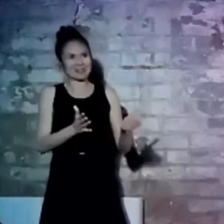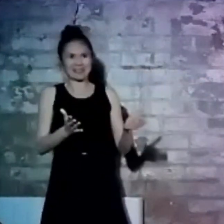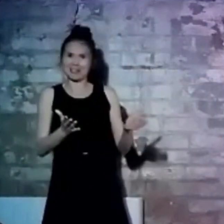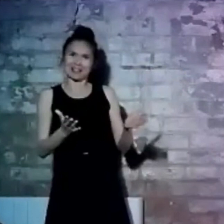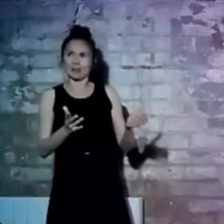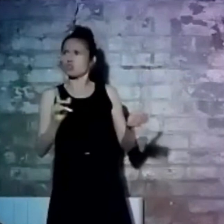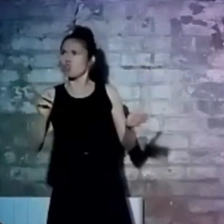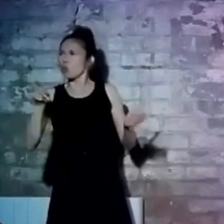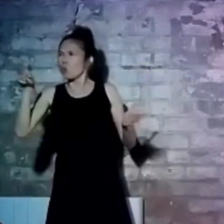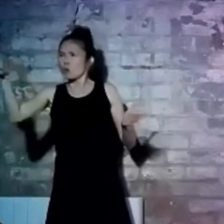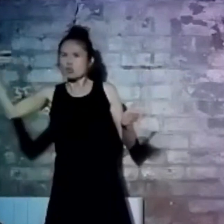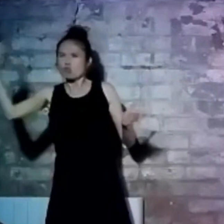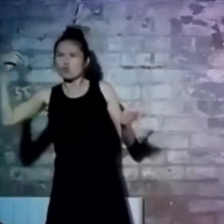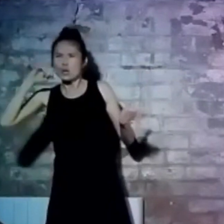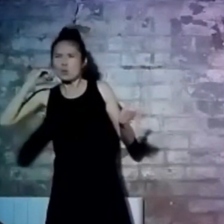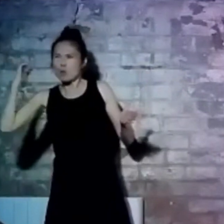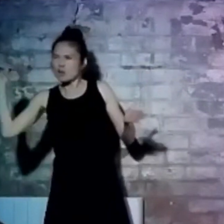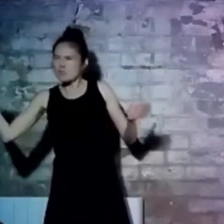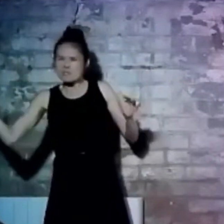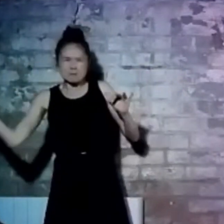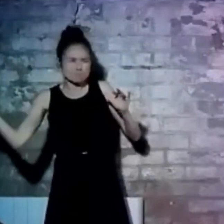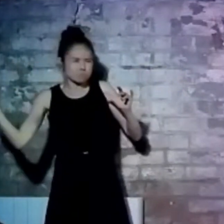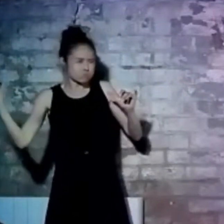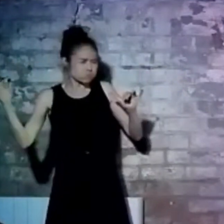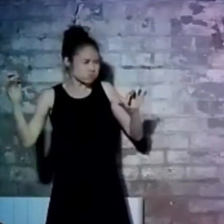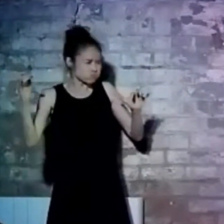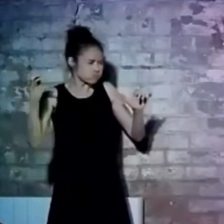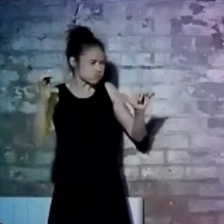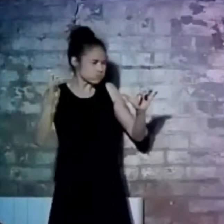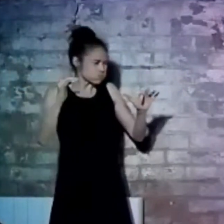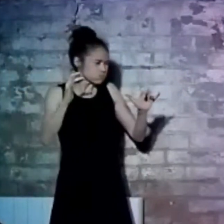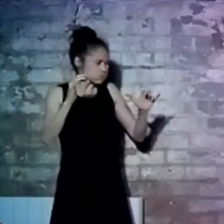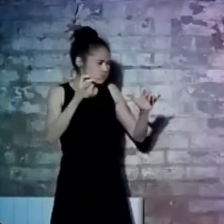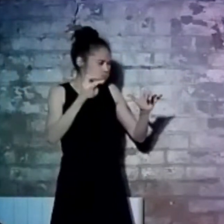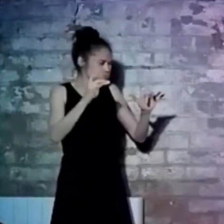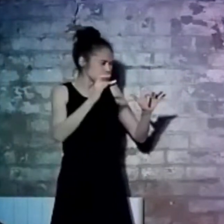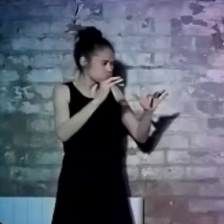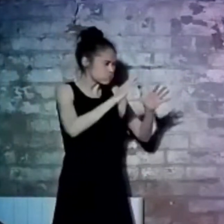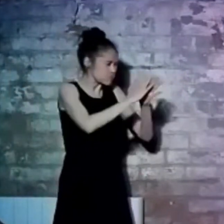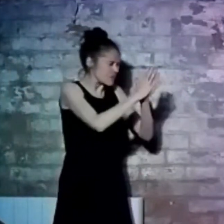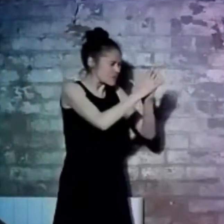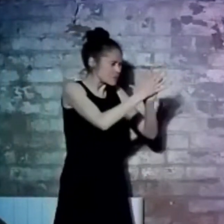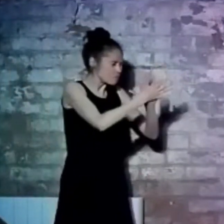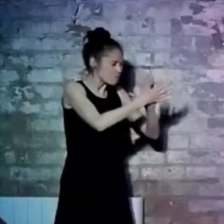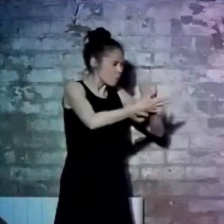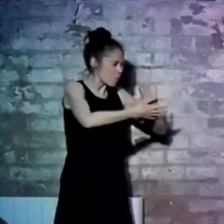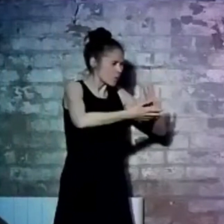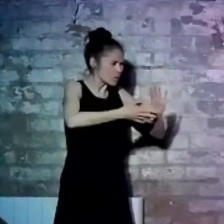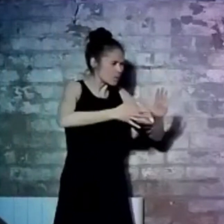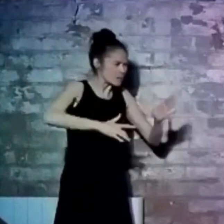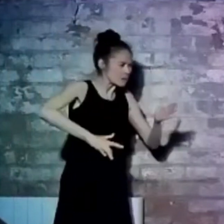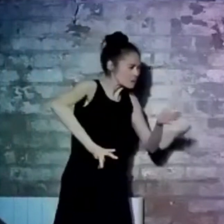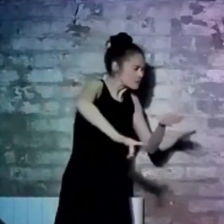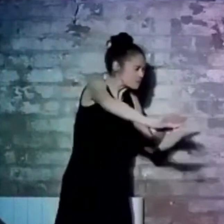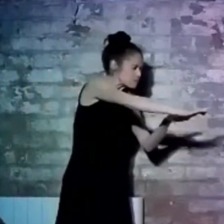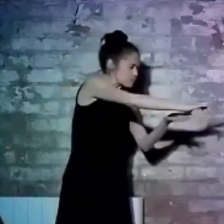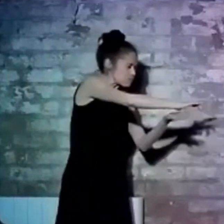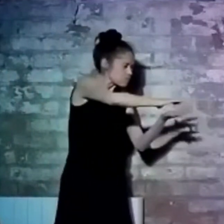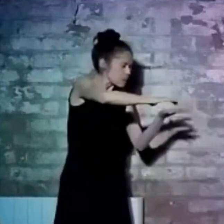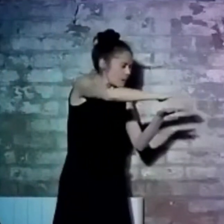If in resolution of this bitter dispute; the unthinkable is thought, will Greece take Troy as a prize?